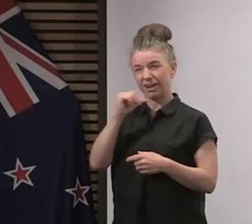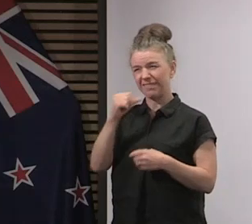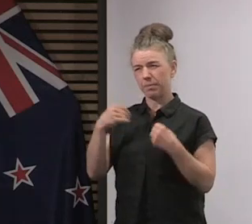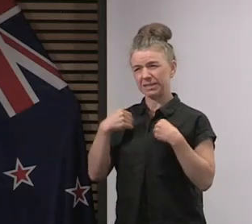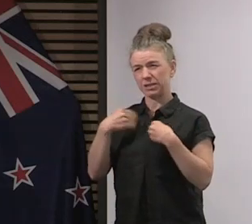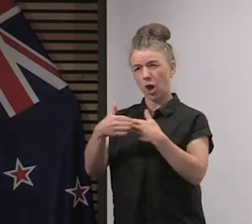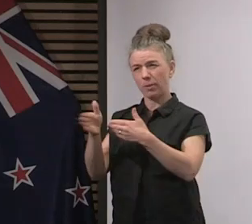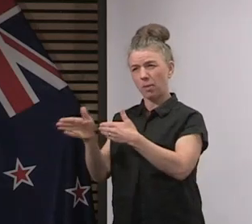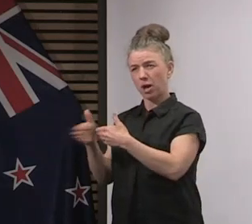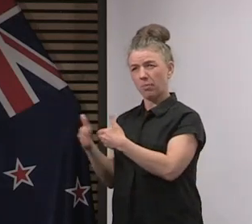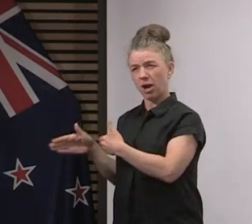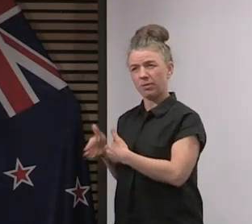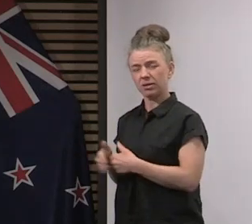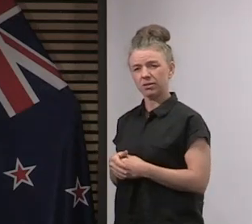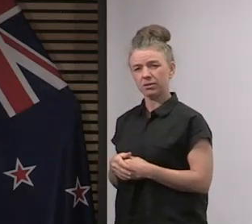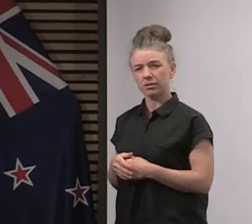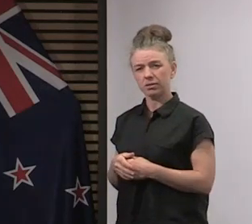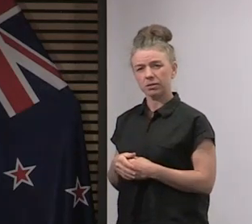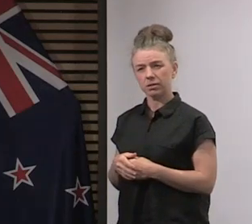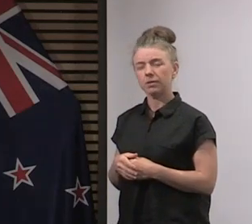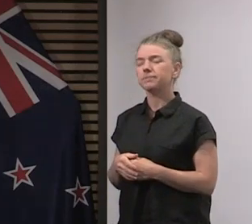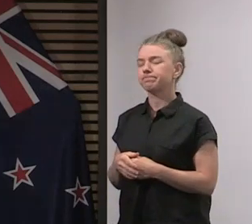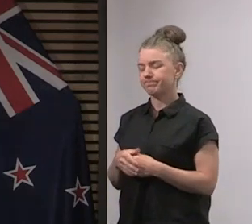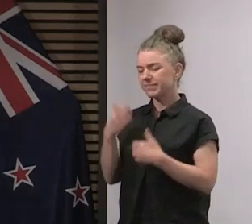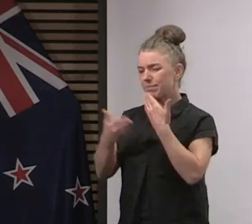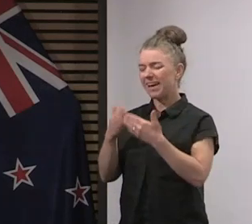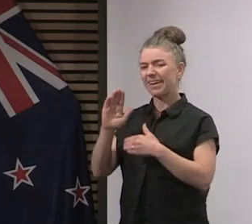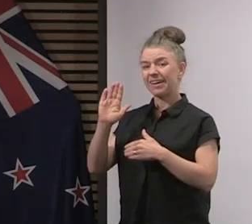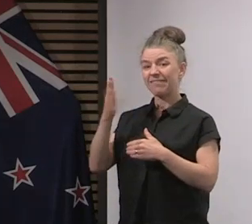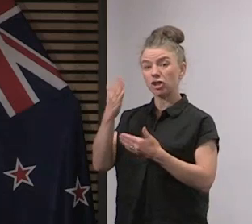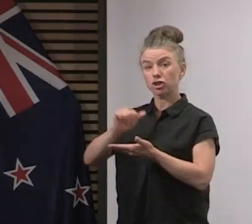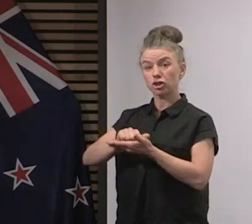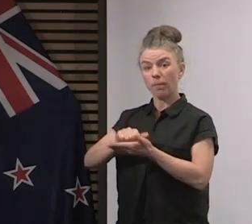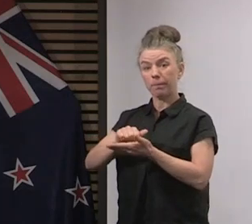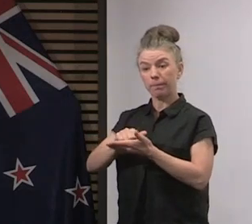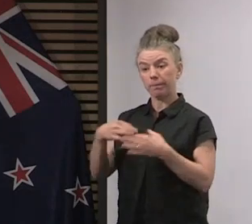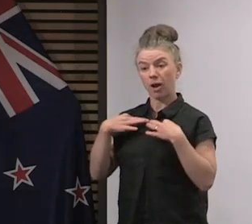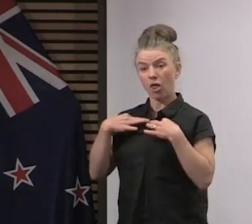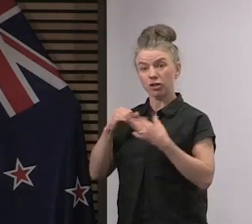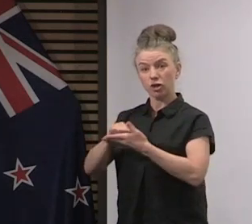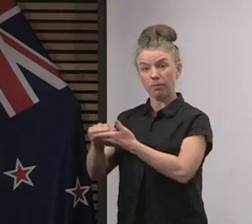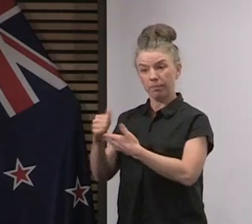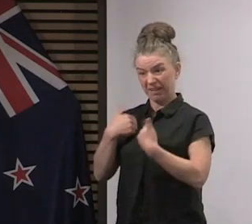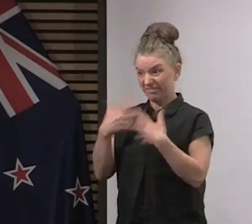clothing. Would you deem that is essential and are you concerned about the number of businesses that are open?